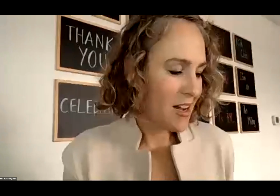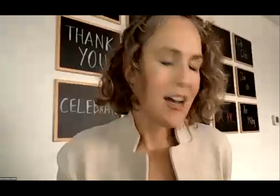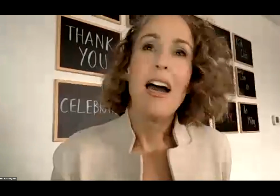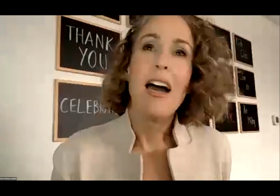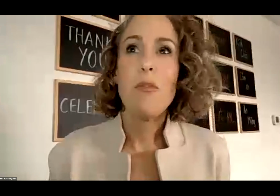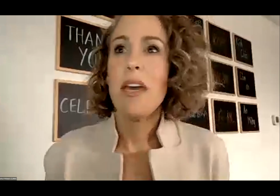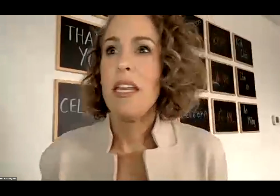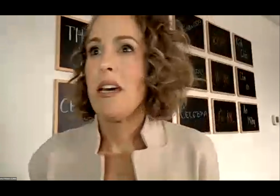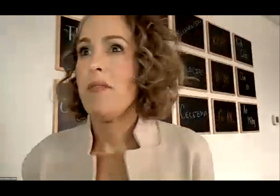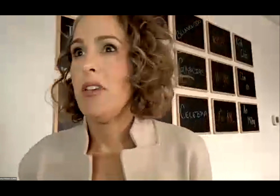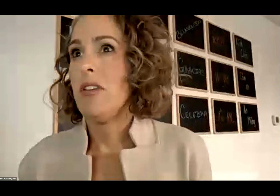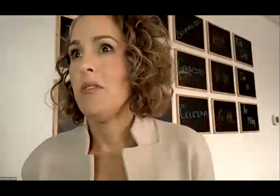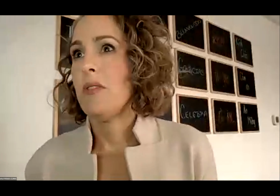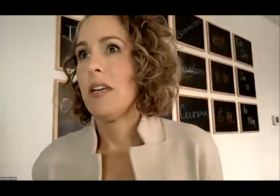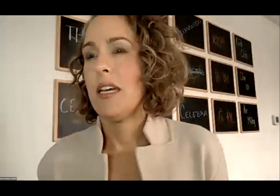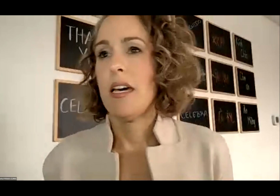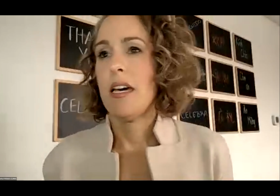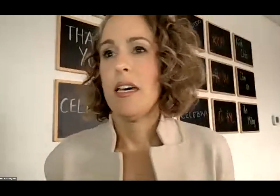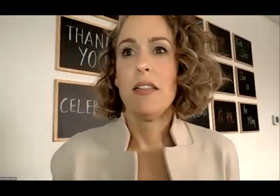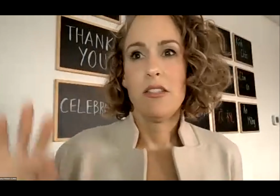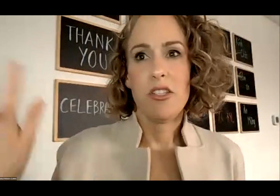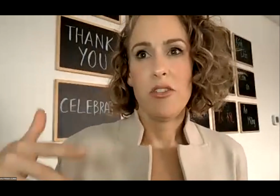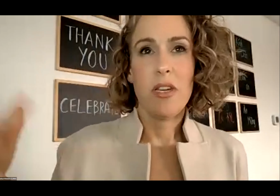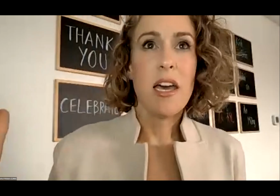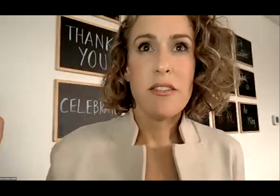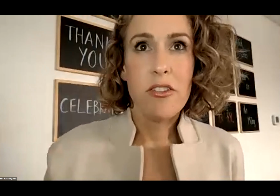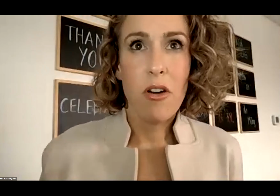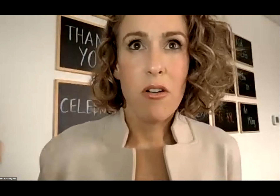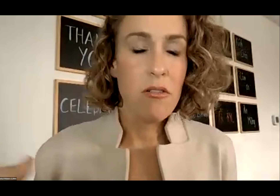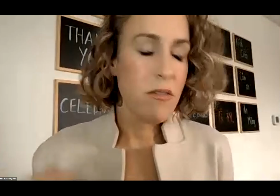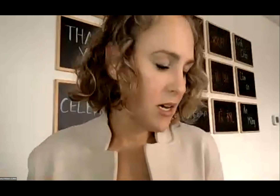How many of you, and again, let's just do a yes or no